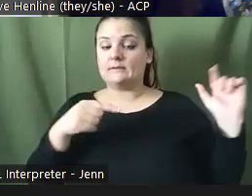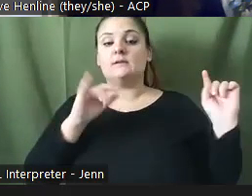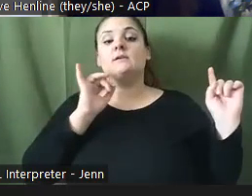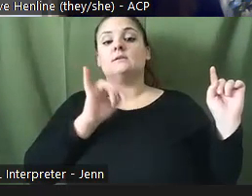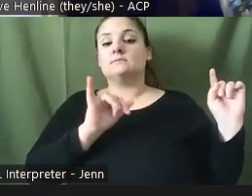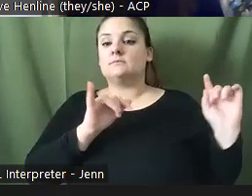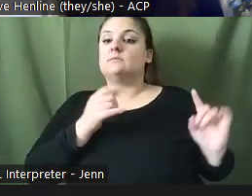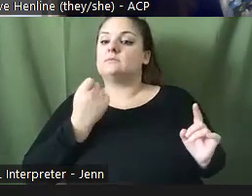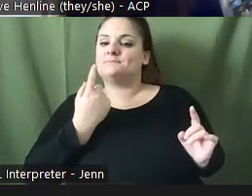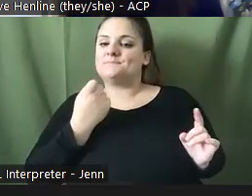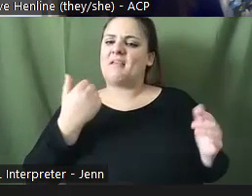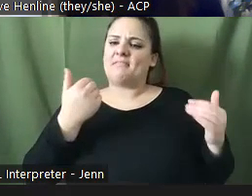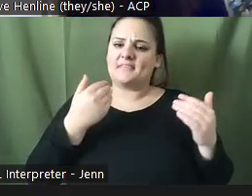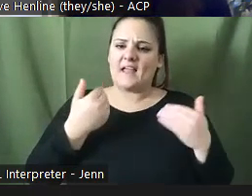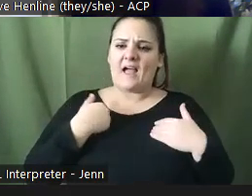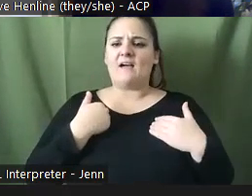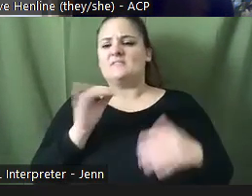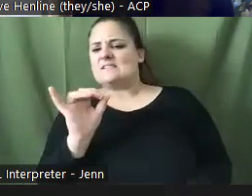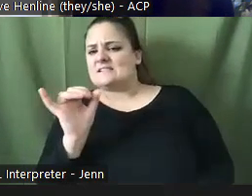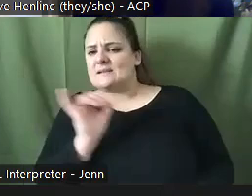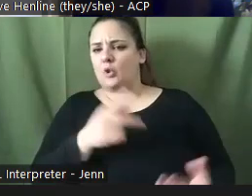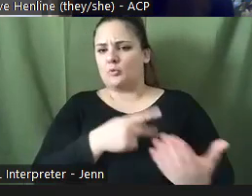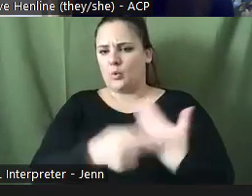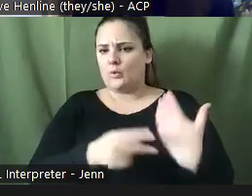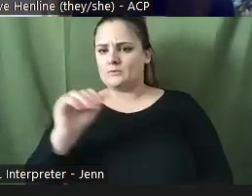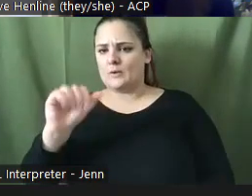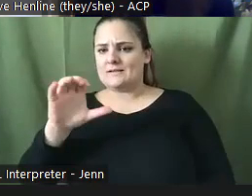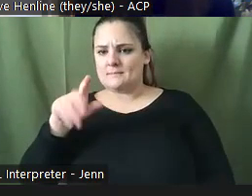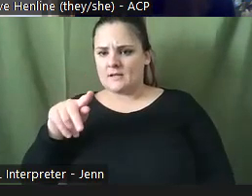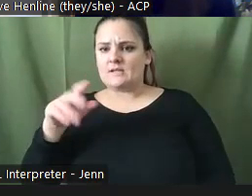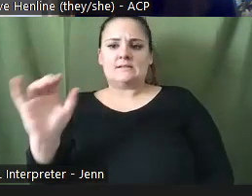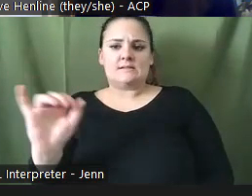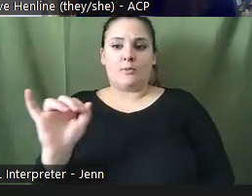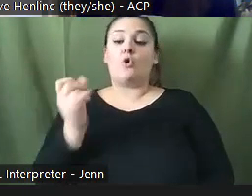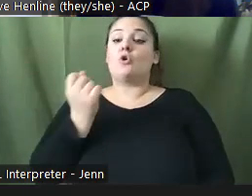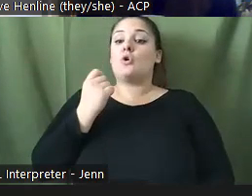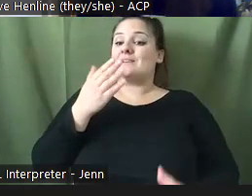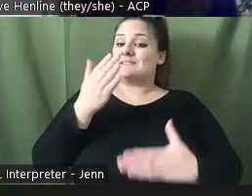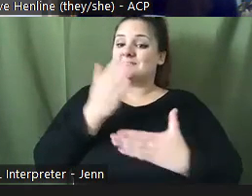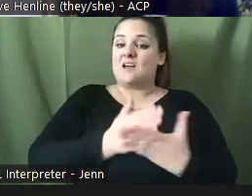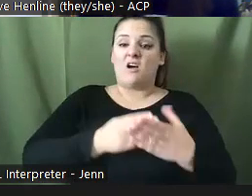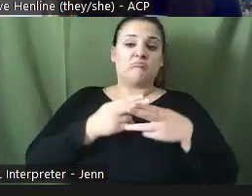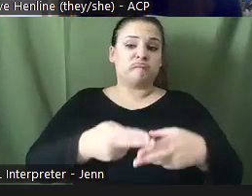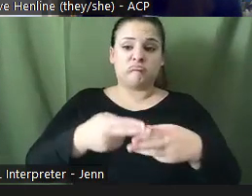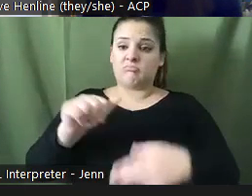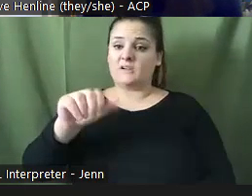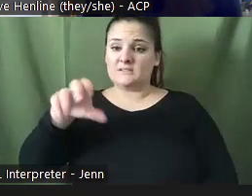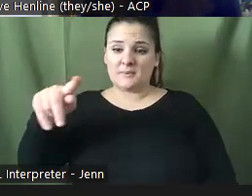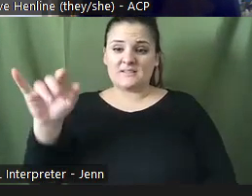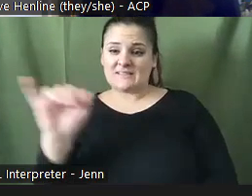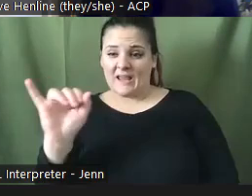to the Colorado ACP. Some states call their program ACP, like we do, and others call it